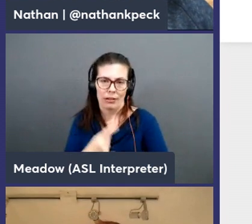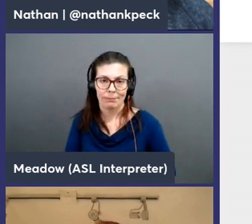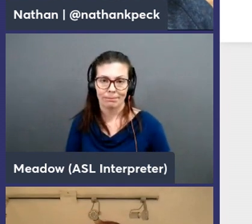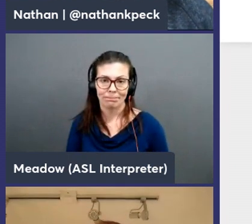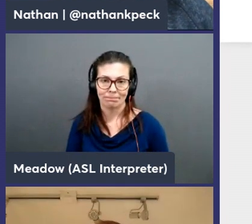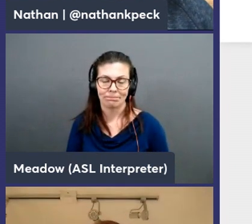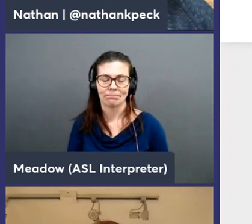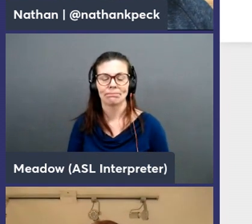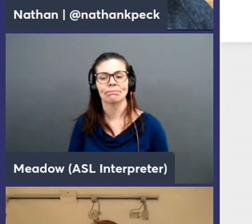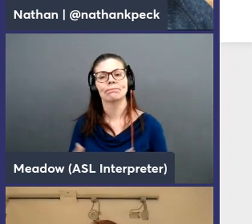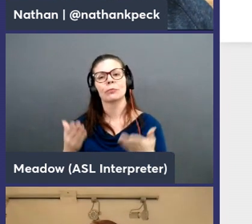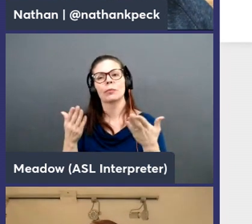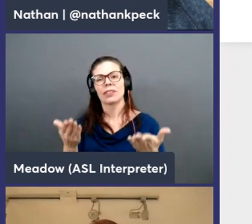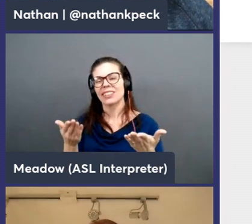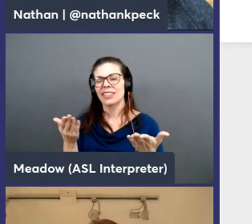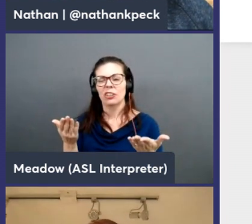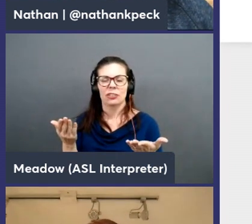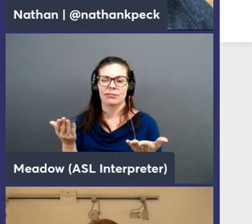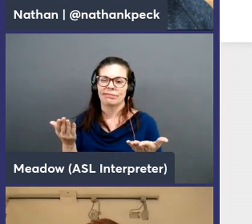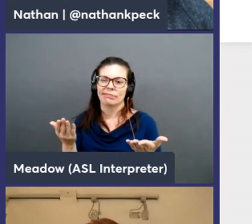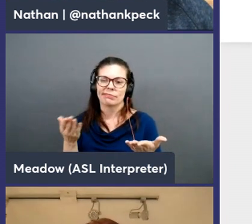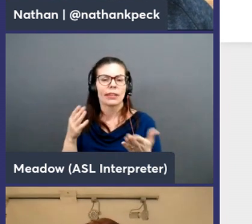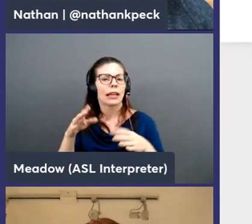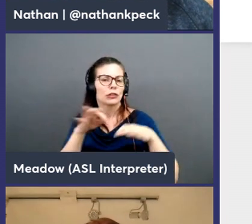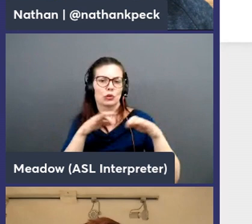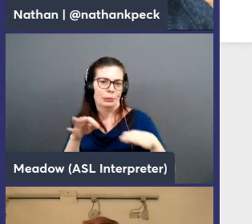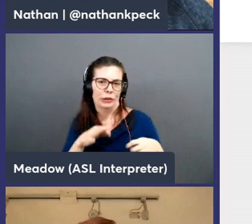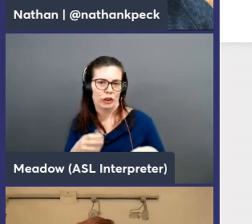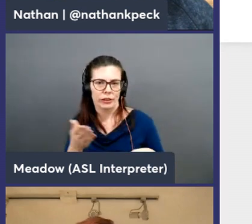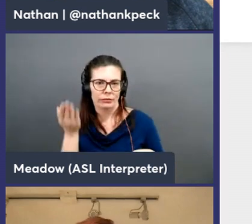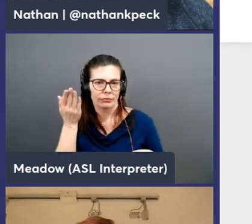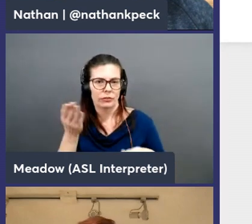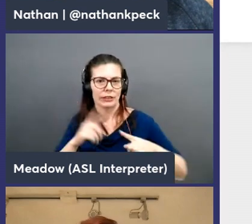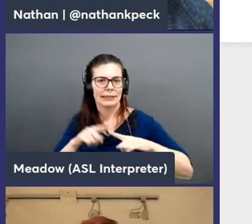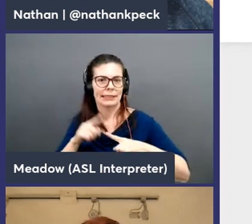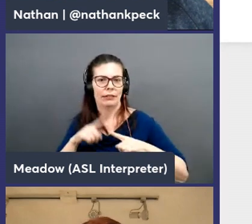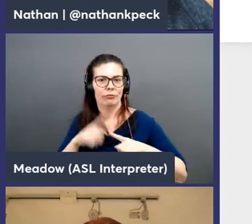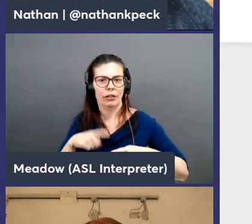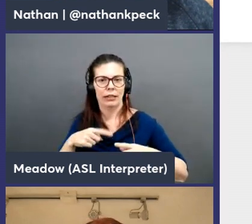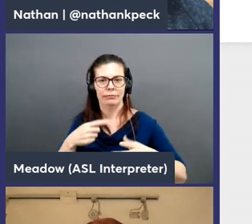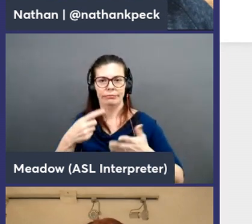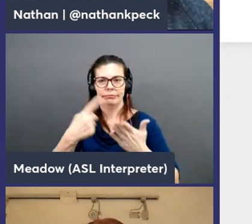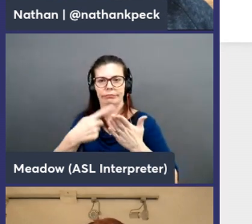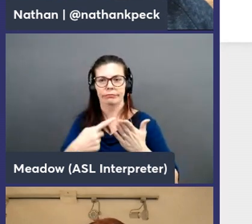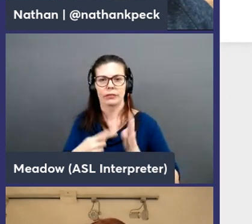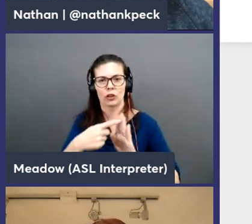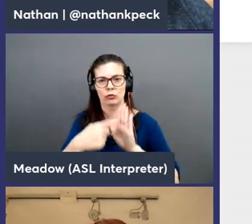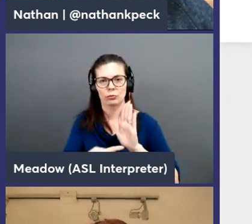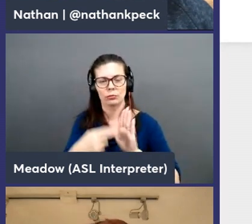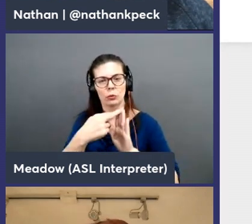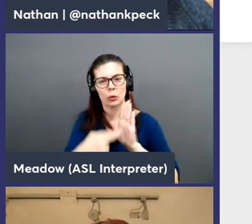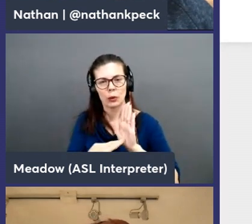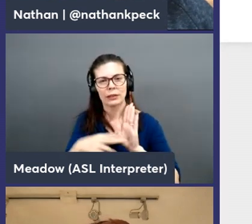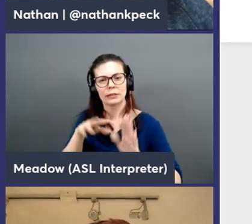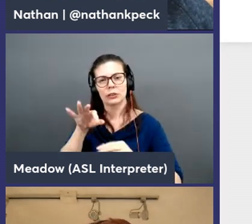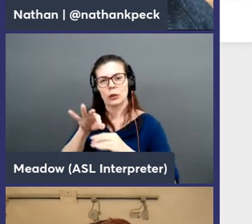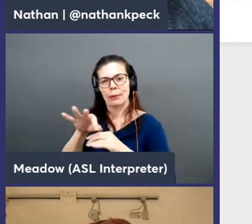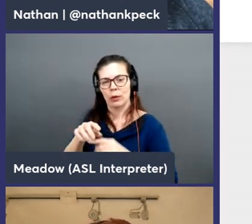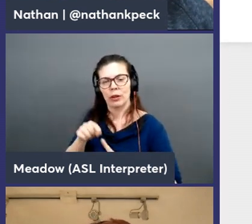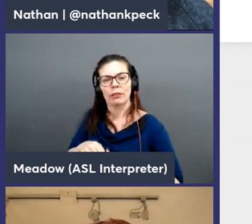And so there's just a description of the different arguments that you need to input for a Braket job.